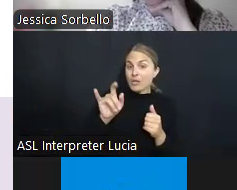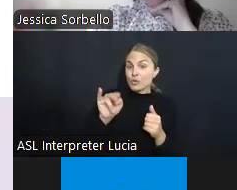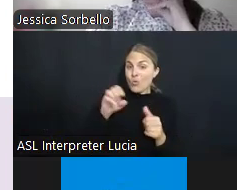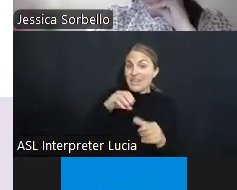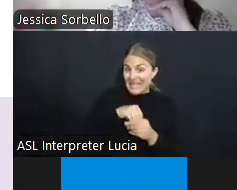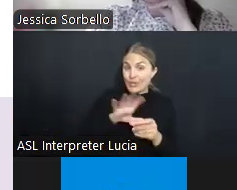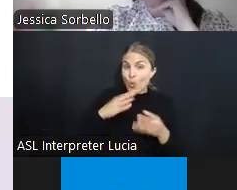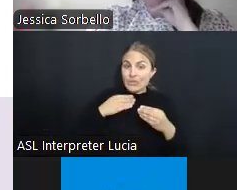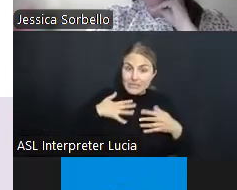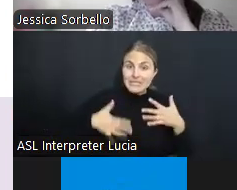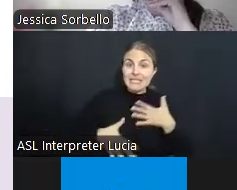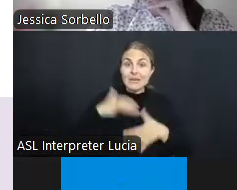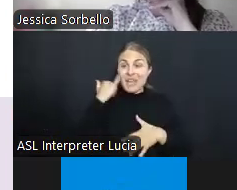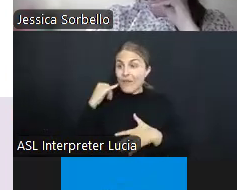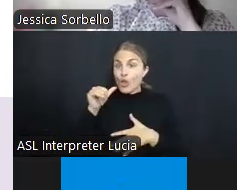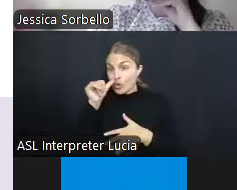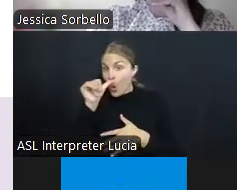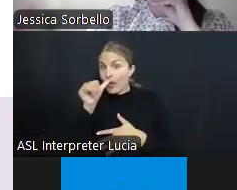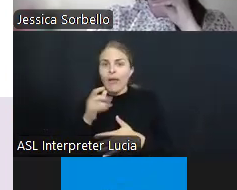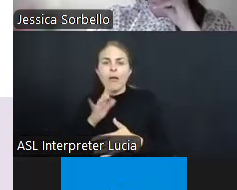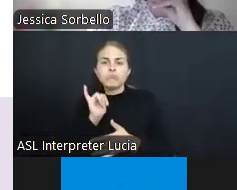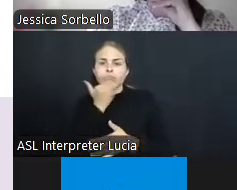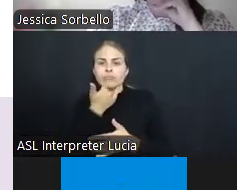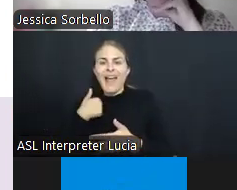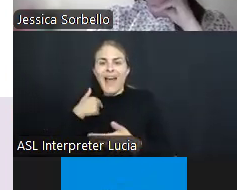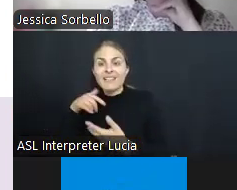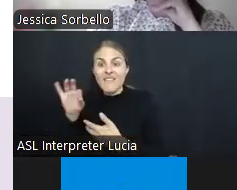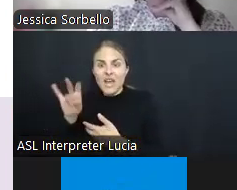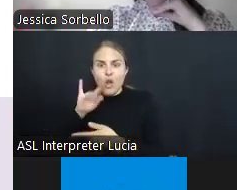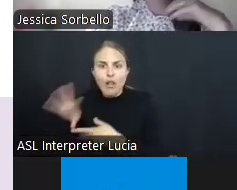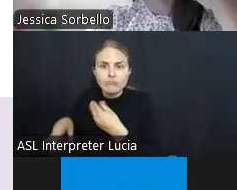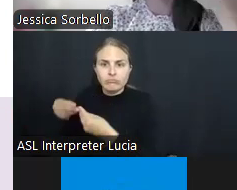overdose is significantly lower. That's how we want to